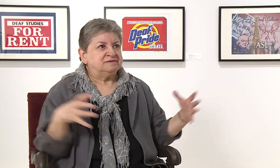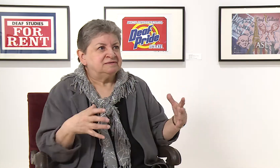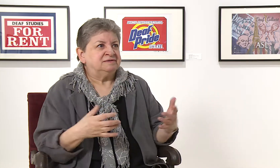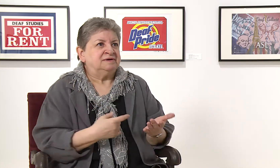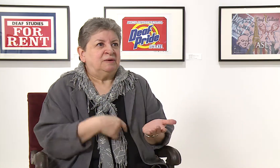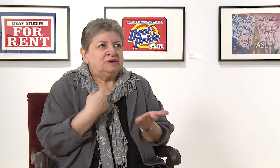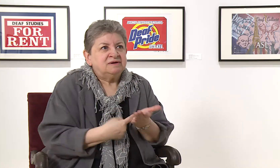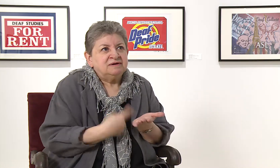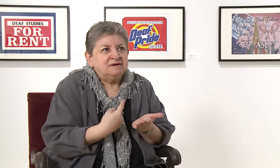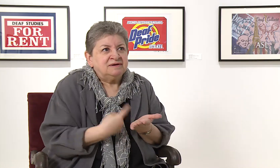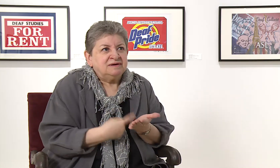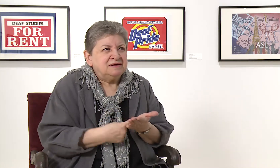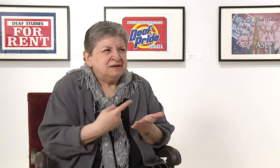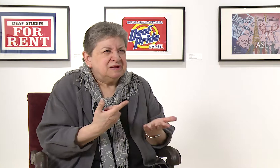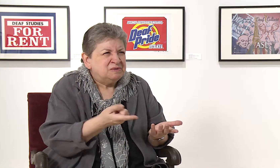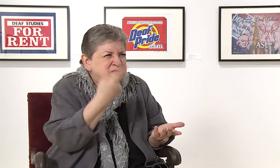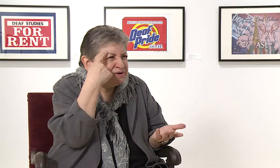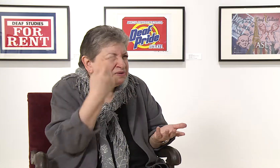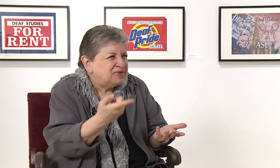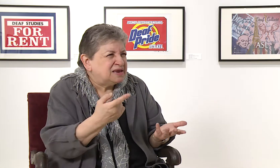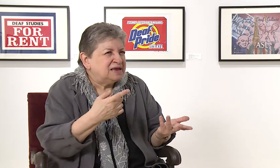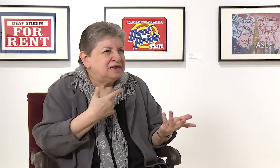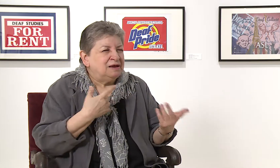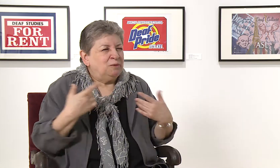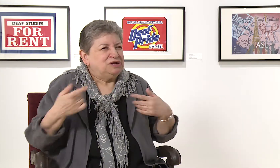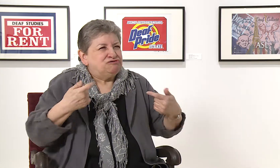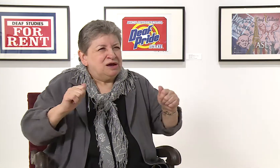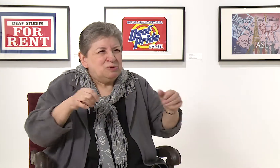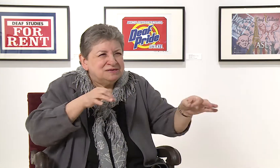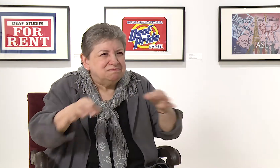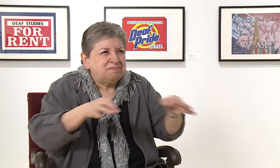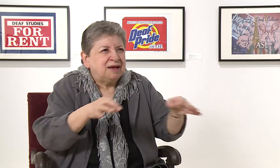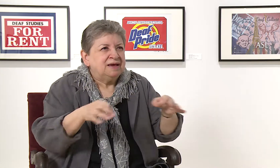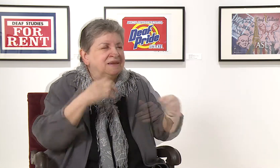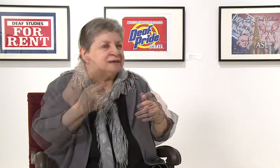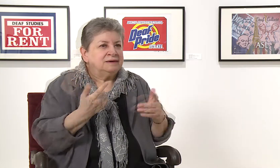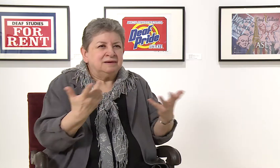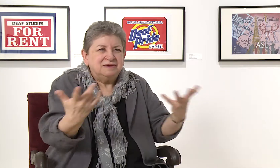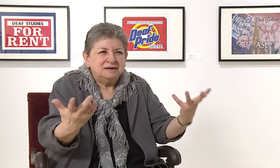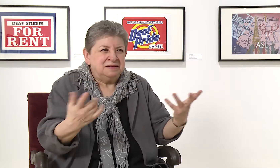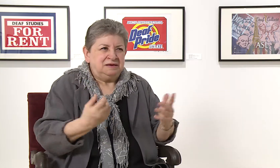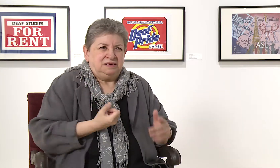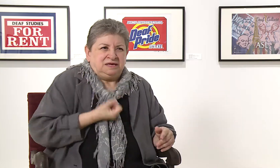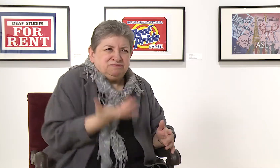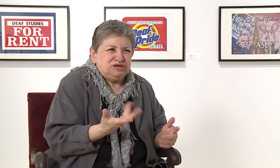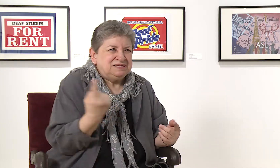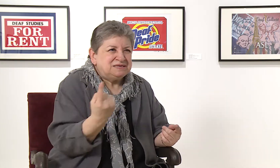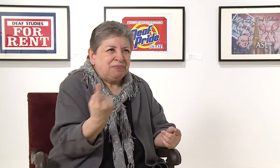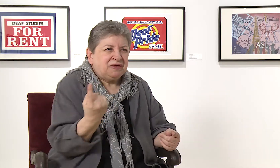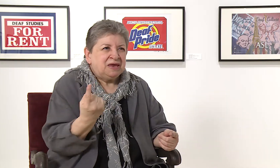who were truly passionate about this, and we started talking about what this movement might look like,